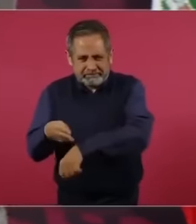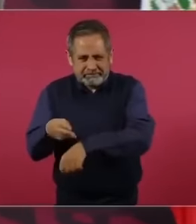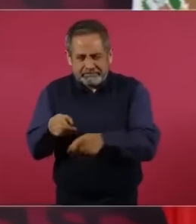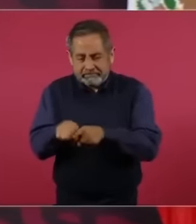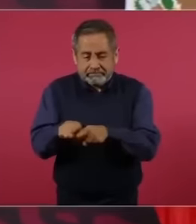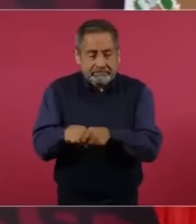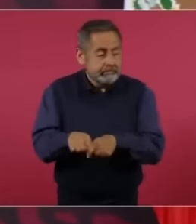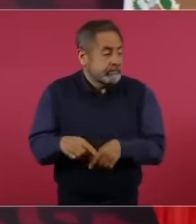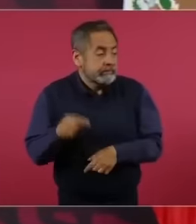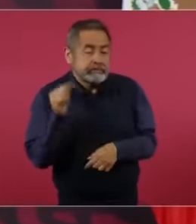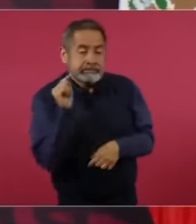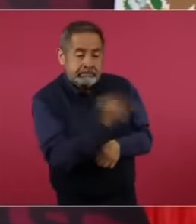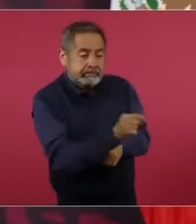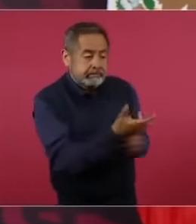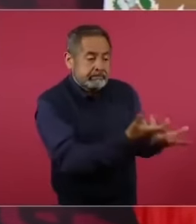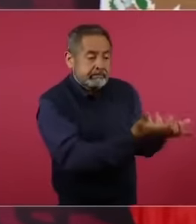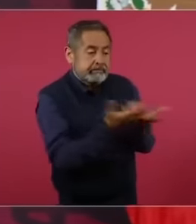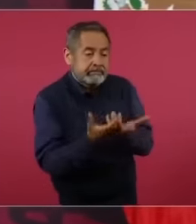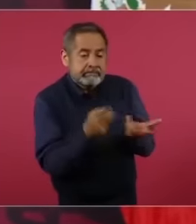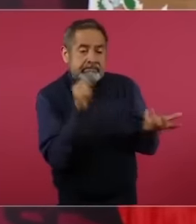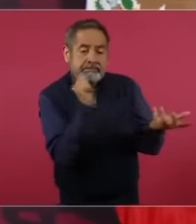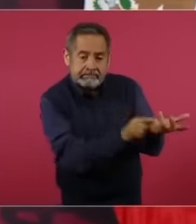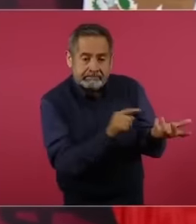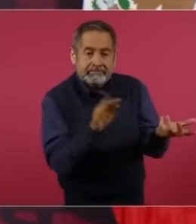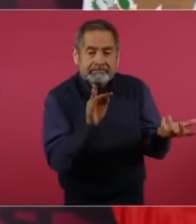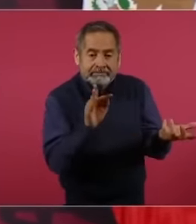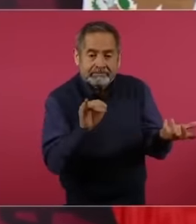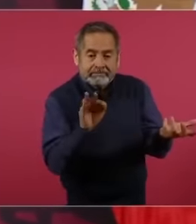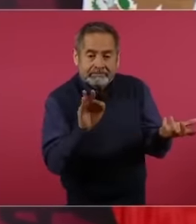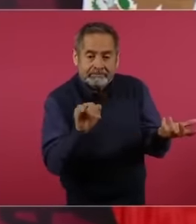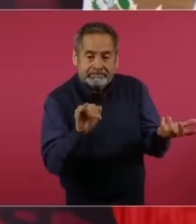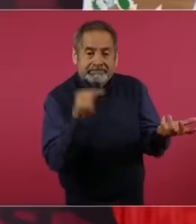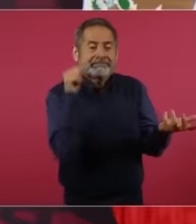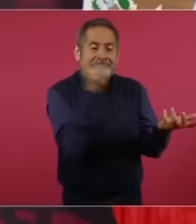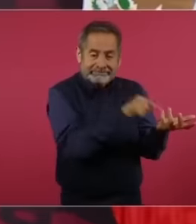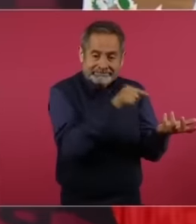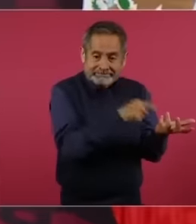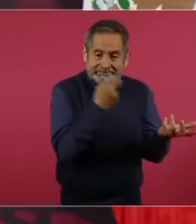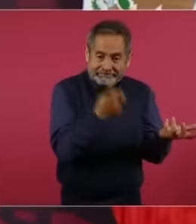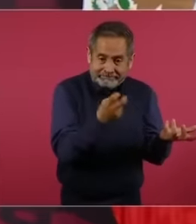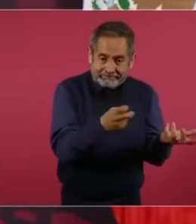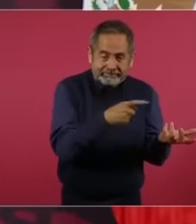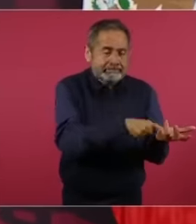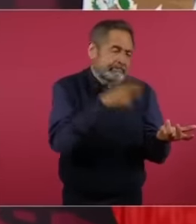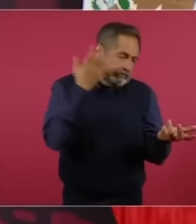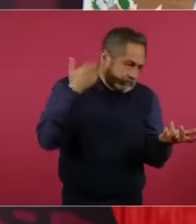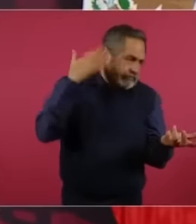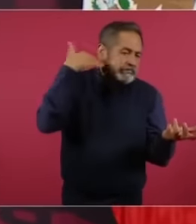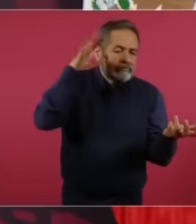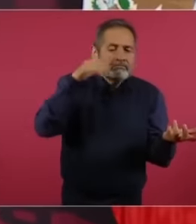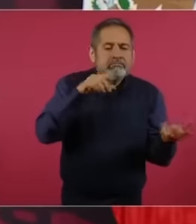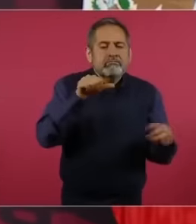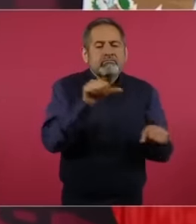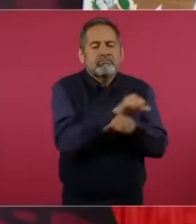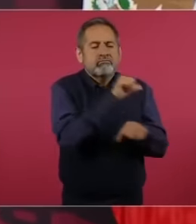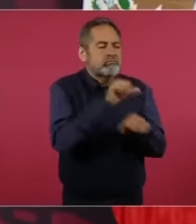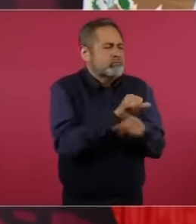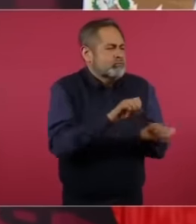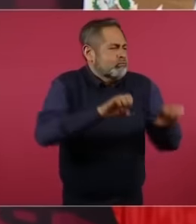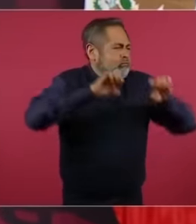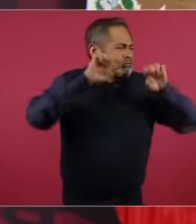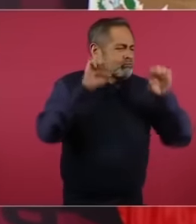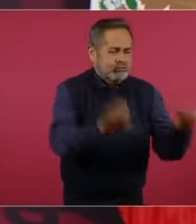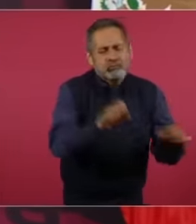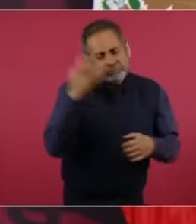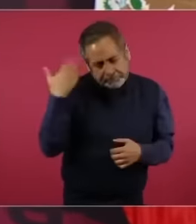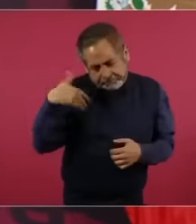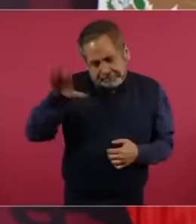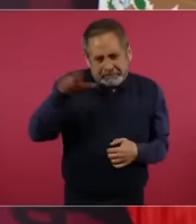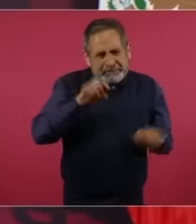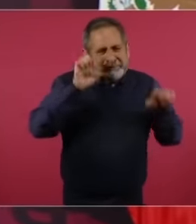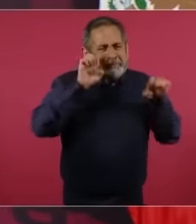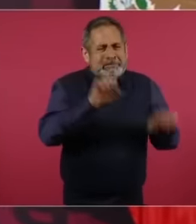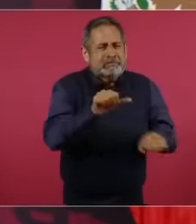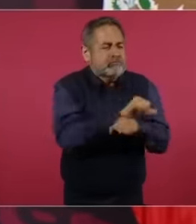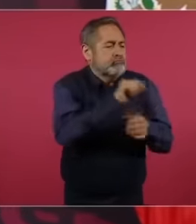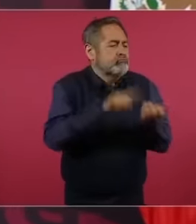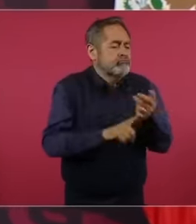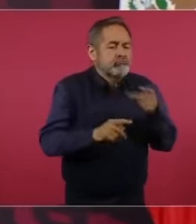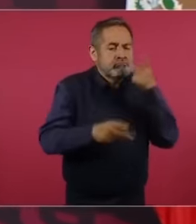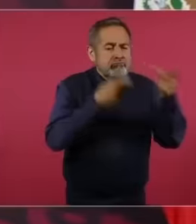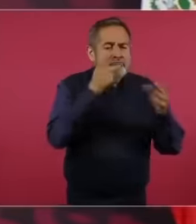these fifis come out in the cars that were luxurious at the time to celebrate in the